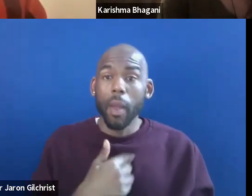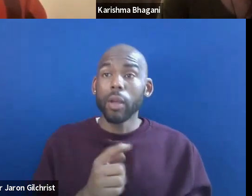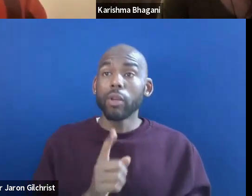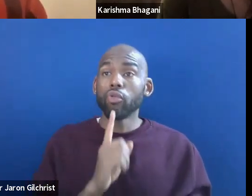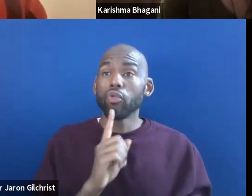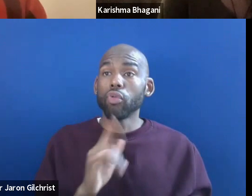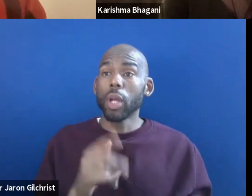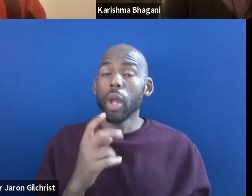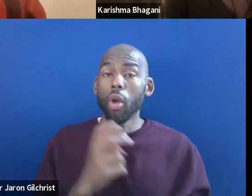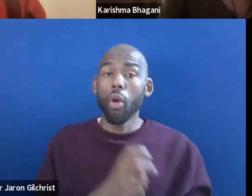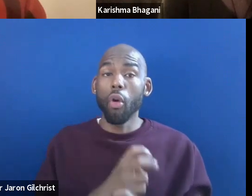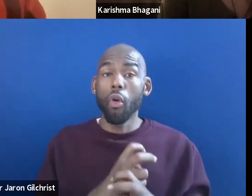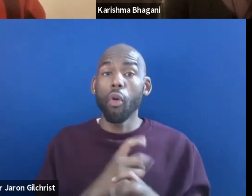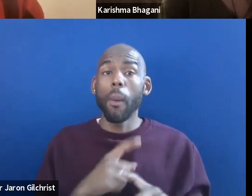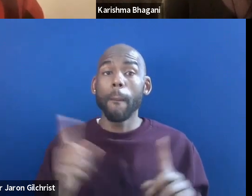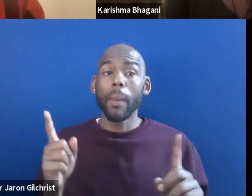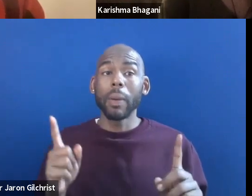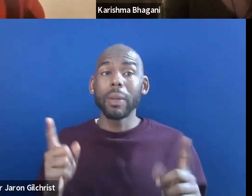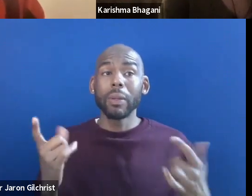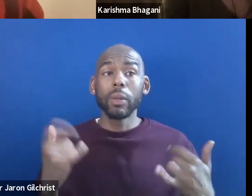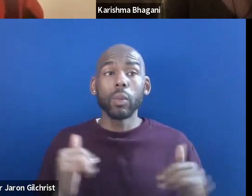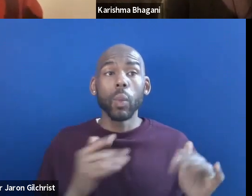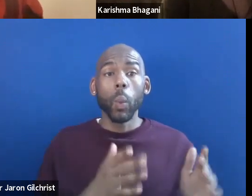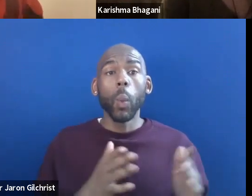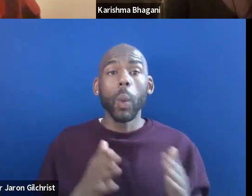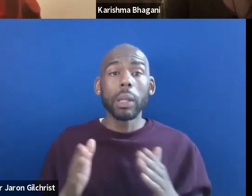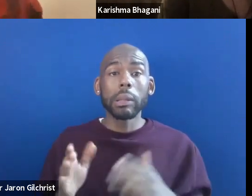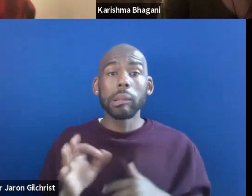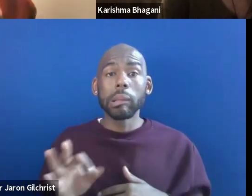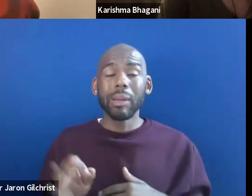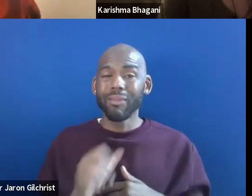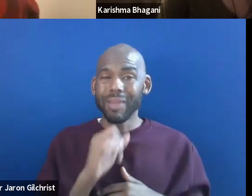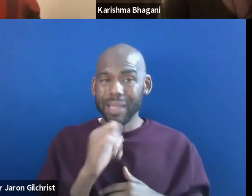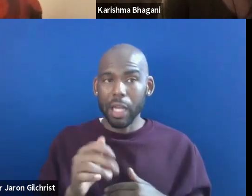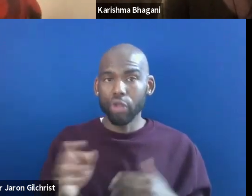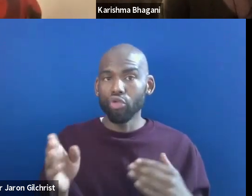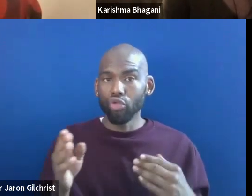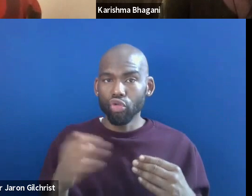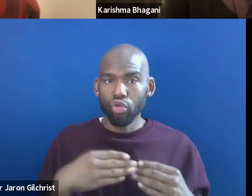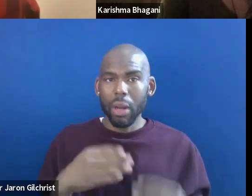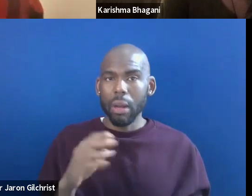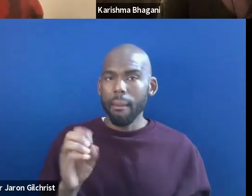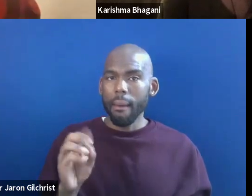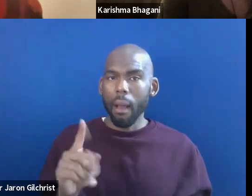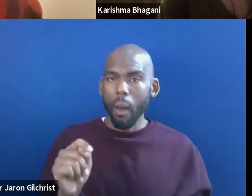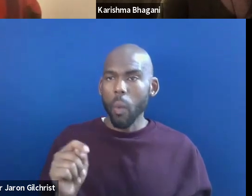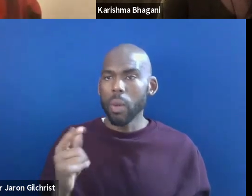but there were just still ways of not shutting out and still creating work